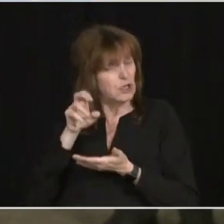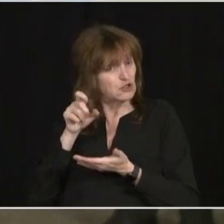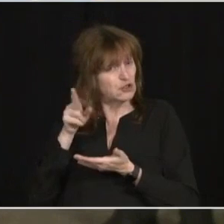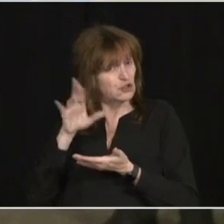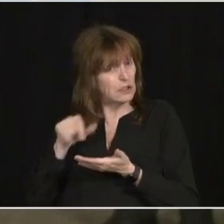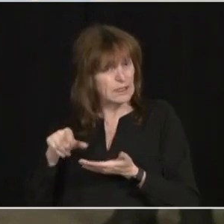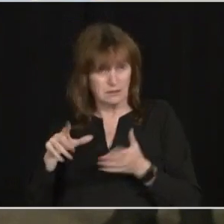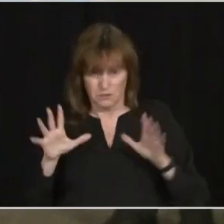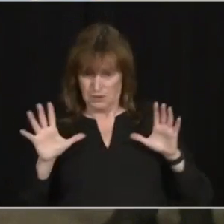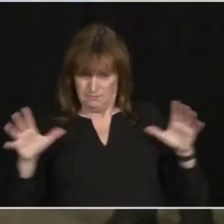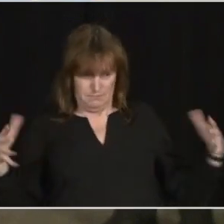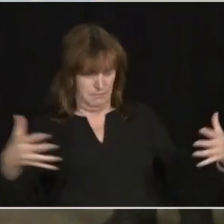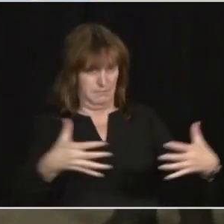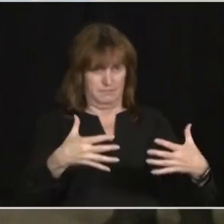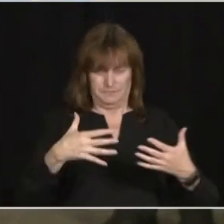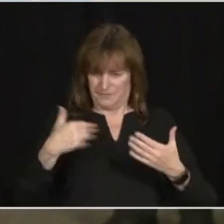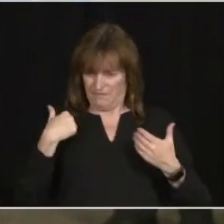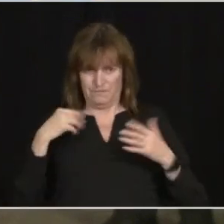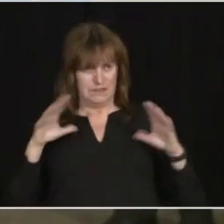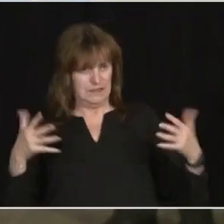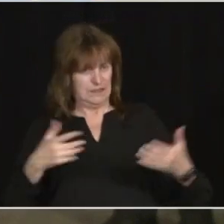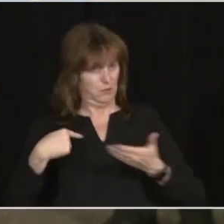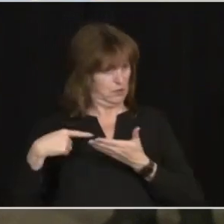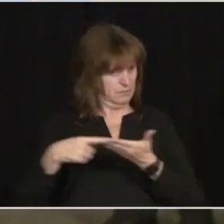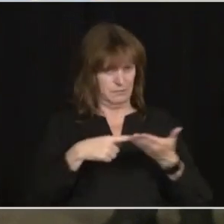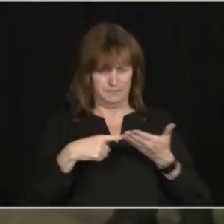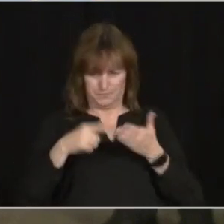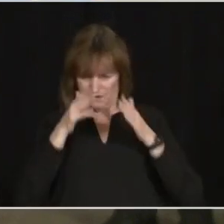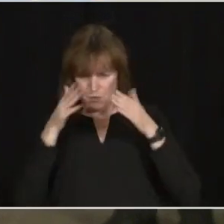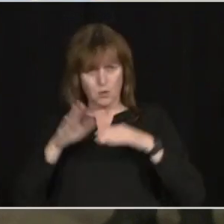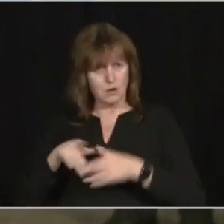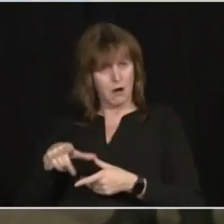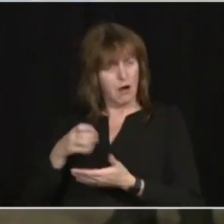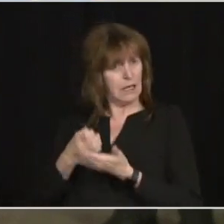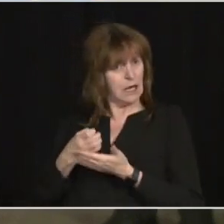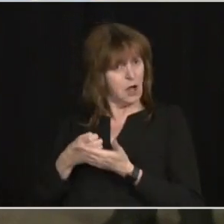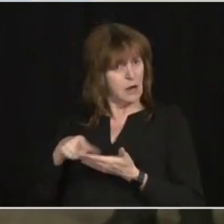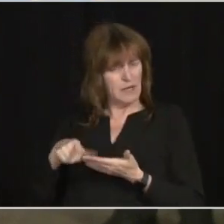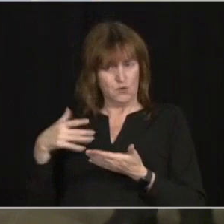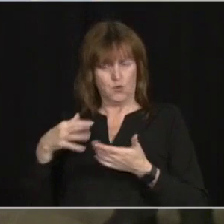the economy. It's absolutely critical. We get the economy, when we're